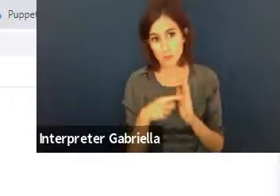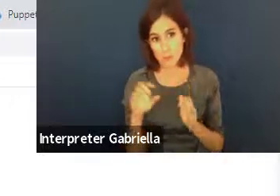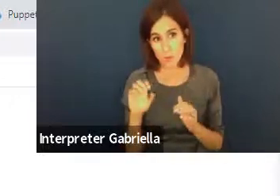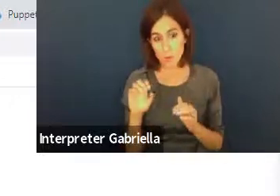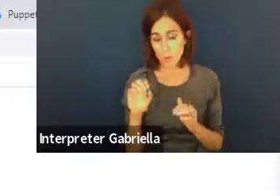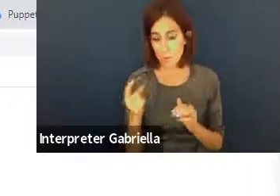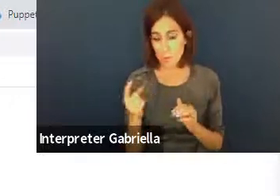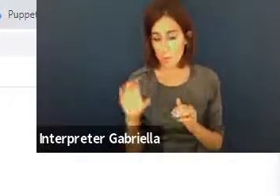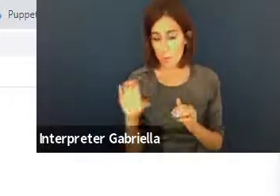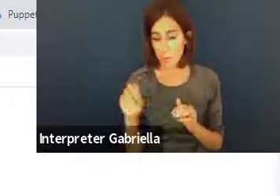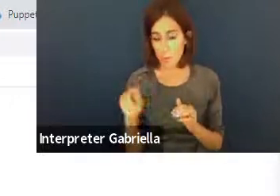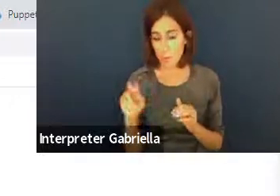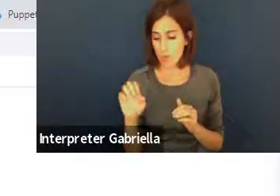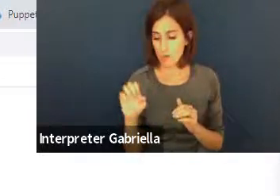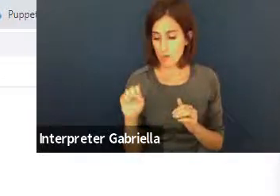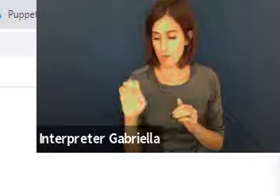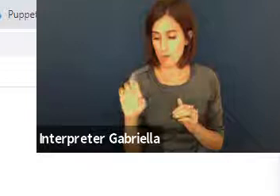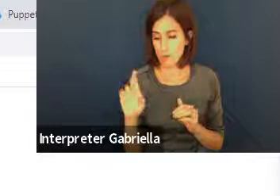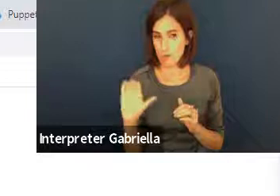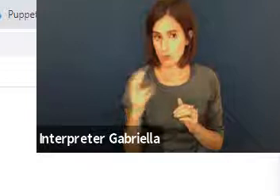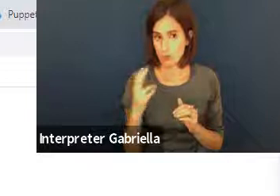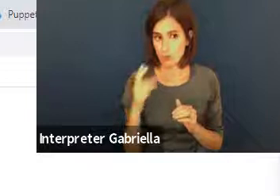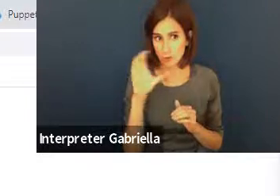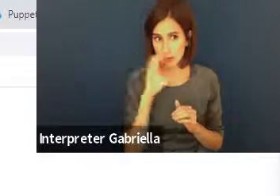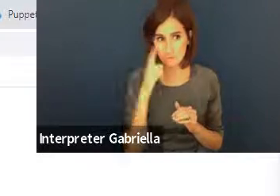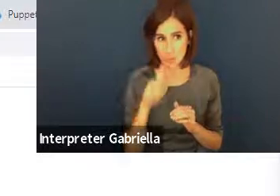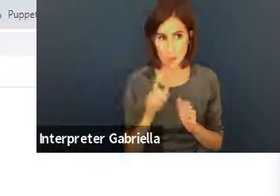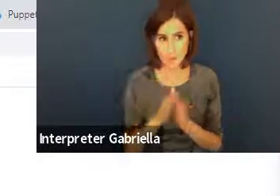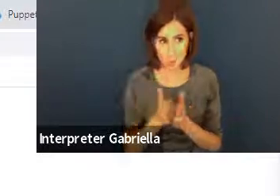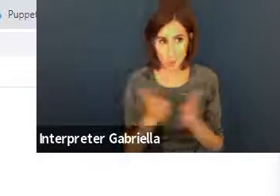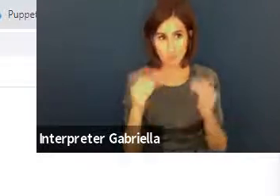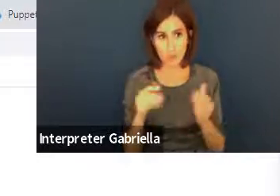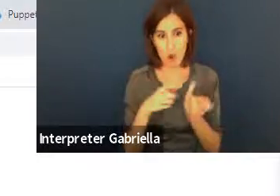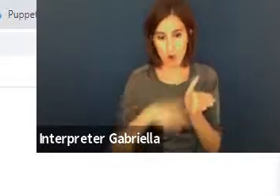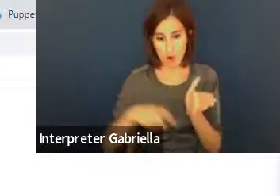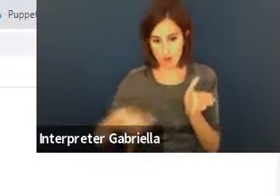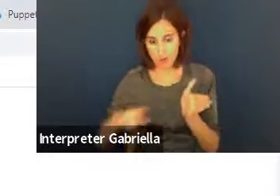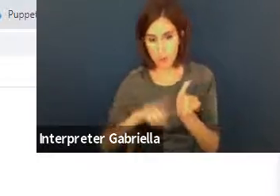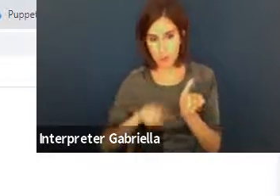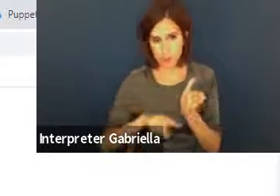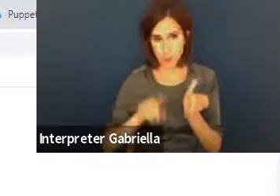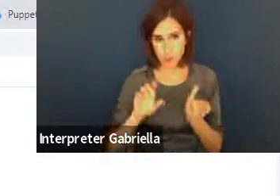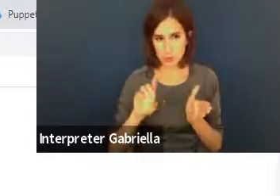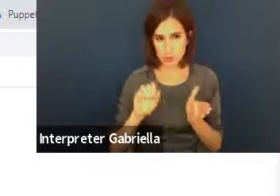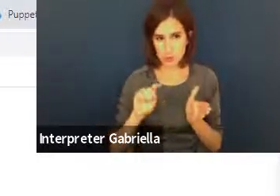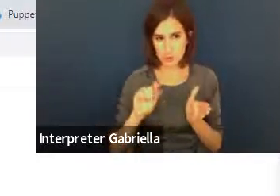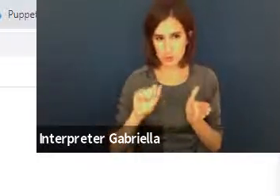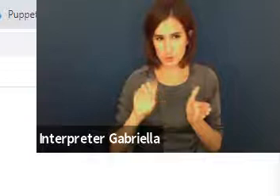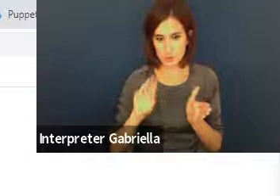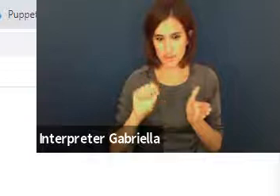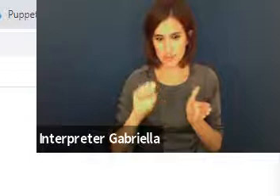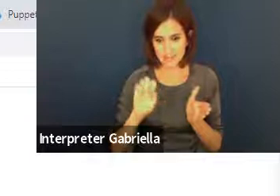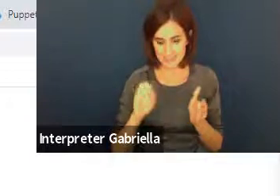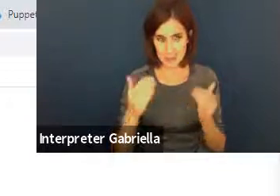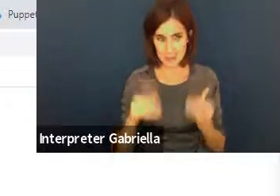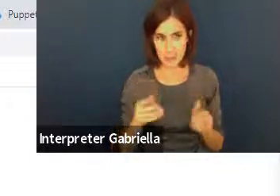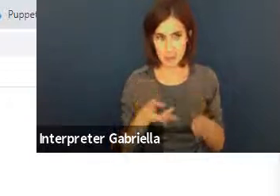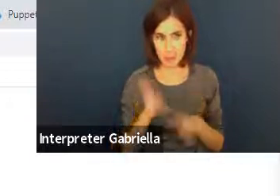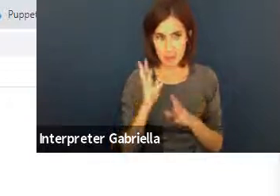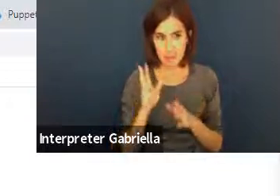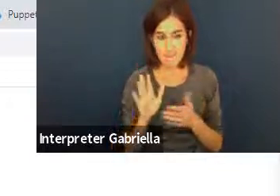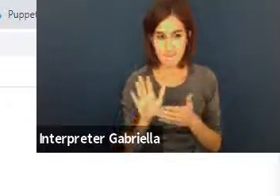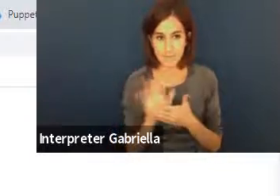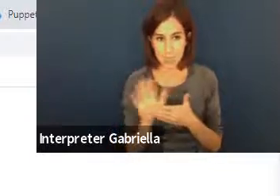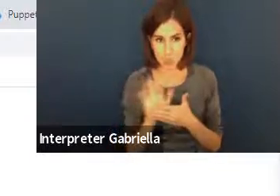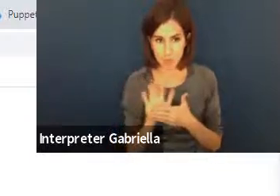Linda Kobashigawa: Articles. This will take you to our list of research databases information about streaming video for actually links to our streaming video databases and